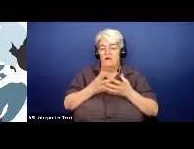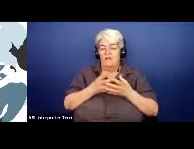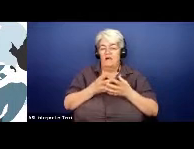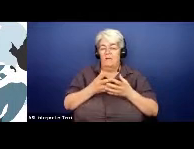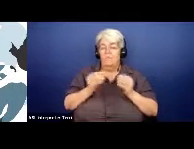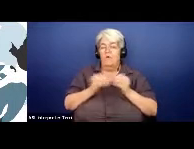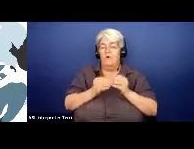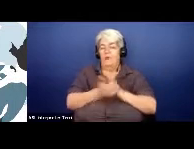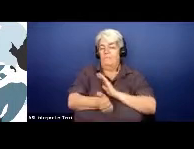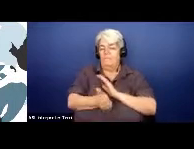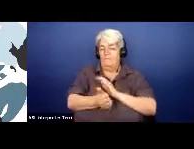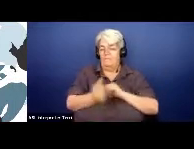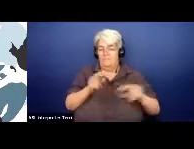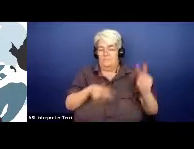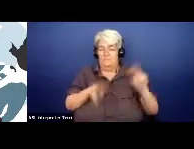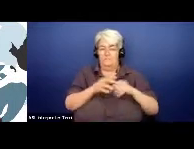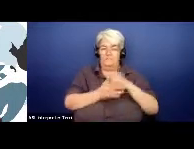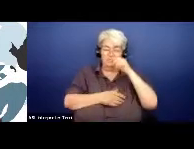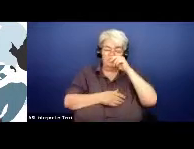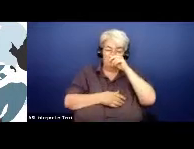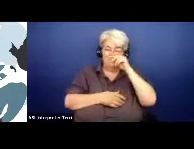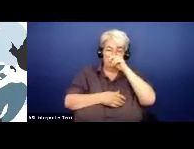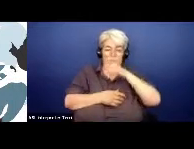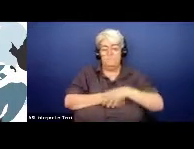go to the next slide please. At intercept